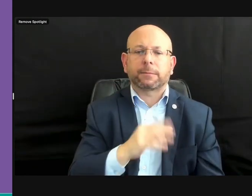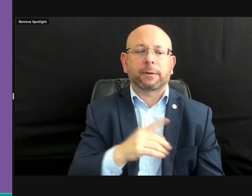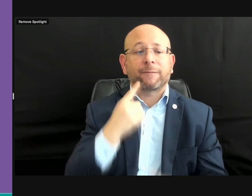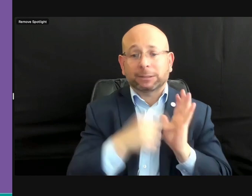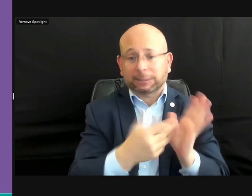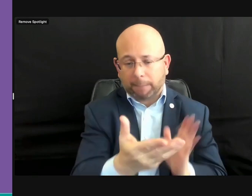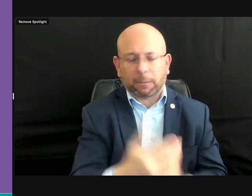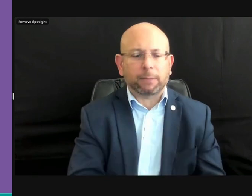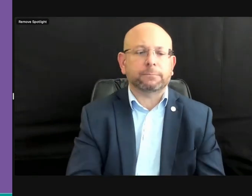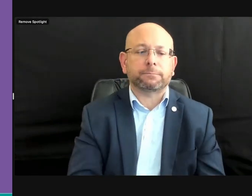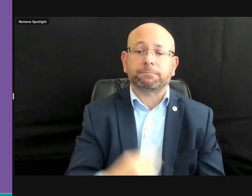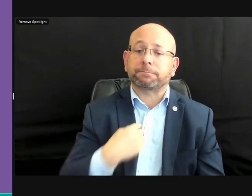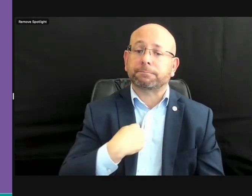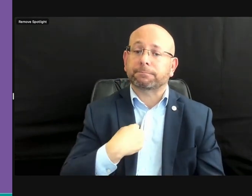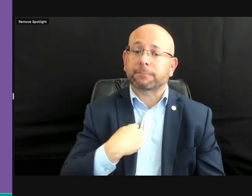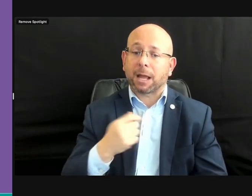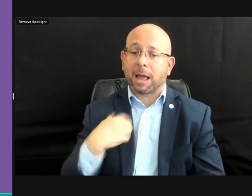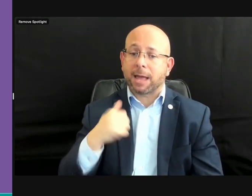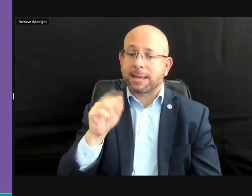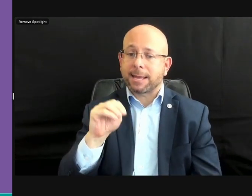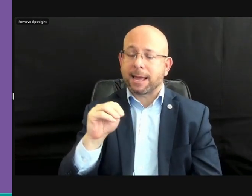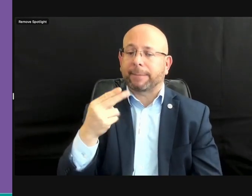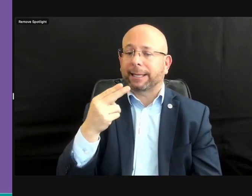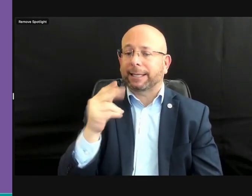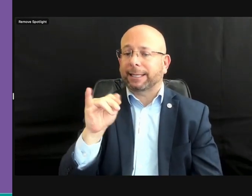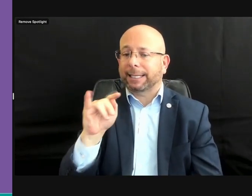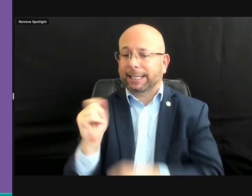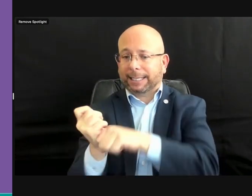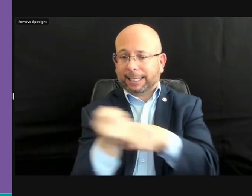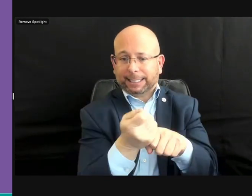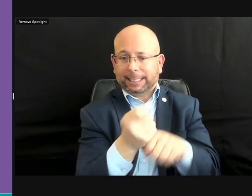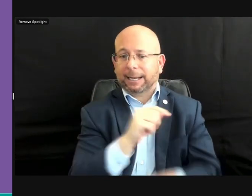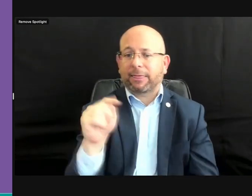For example, I am hitting the ball.